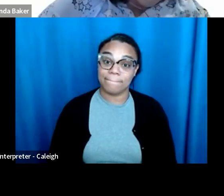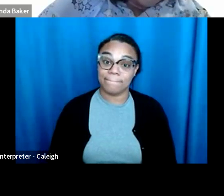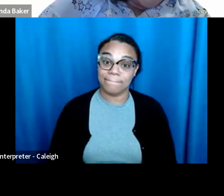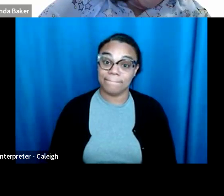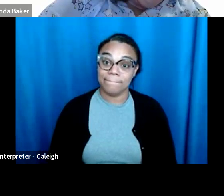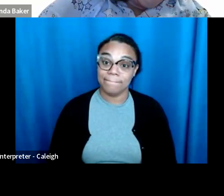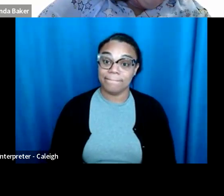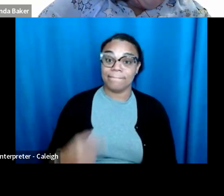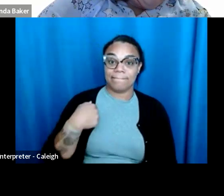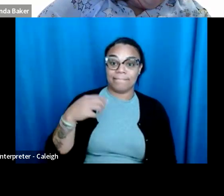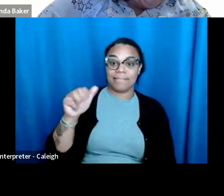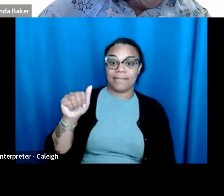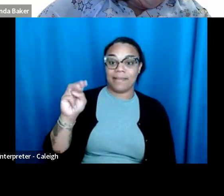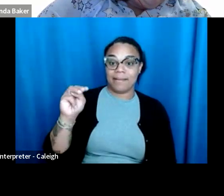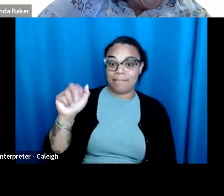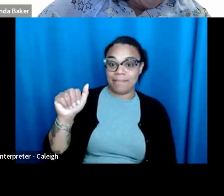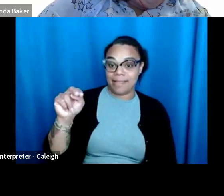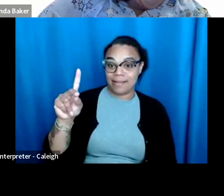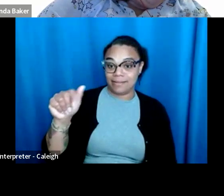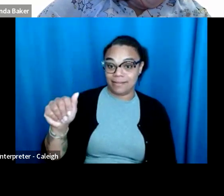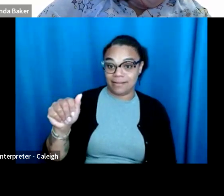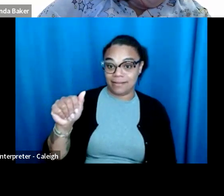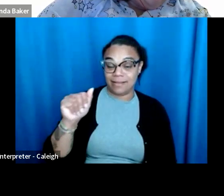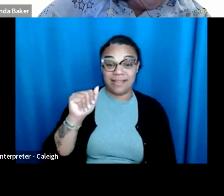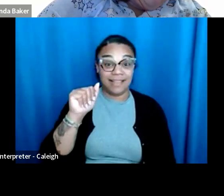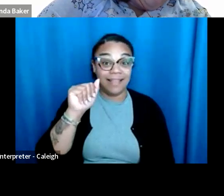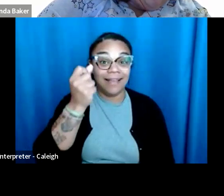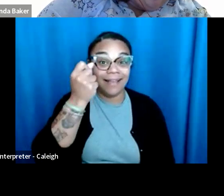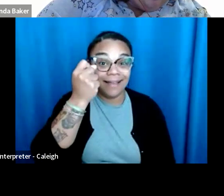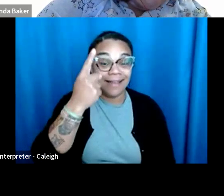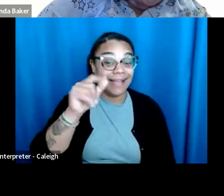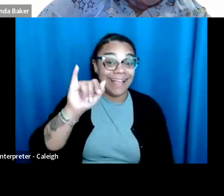This is Amanda. If it's not on paper, it didn't happen a lot of times,